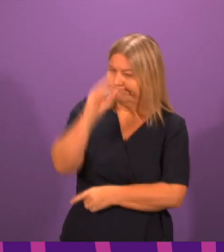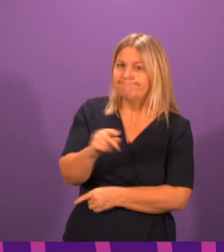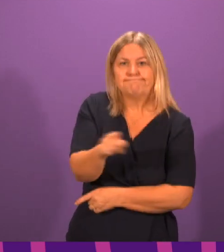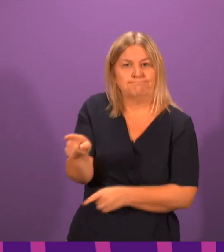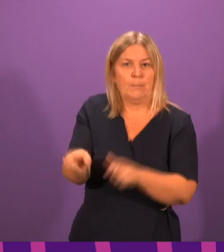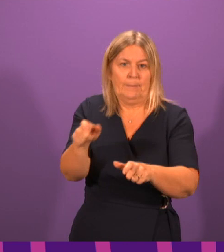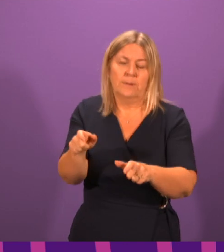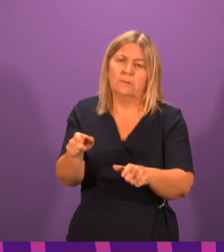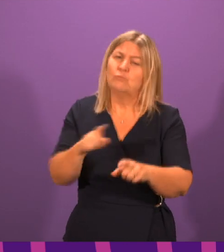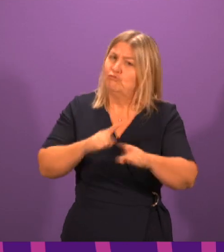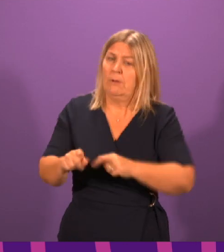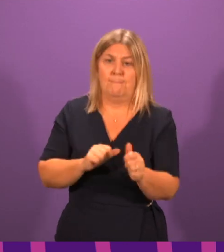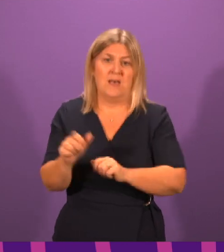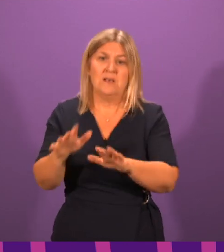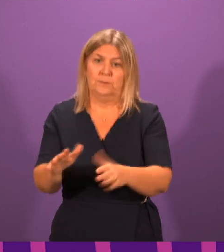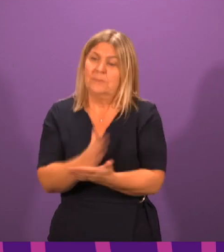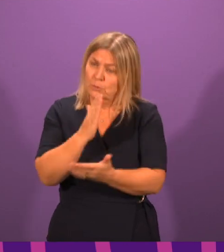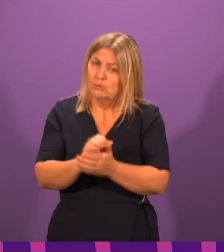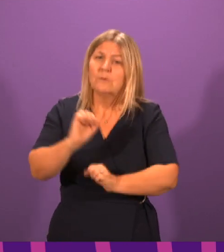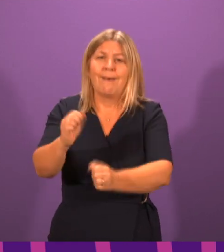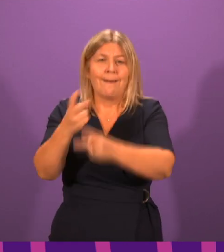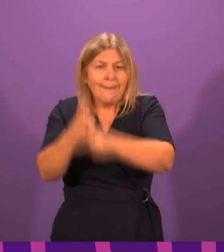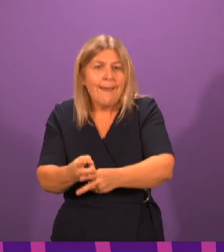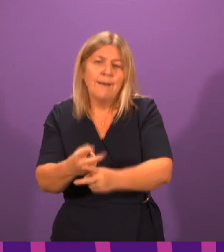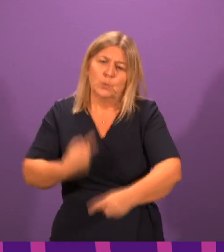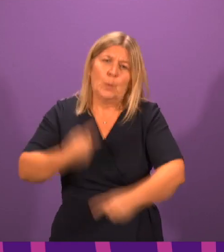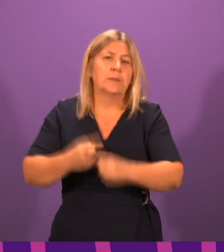that we are doing all that we can to get the care to them as quickly as possible.